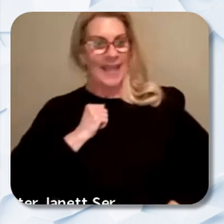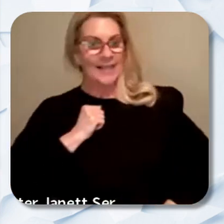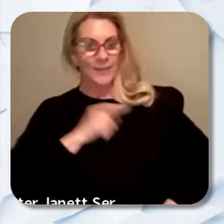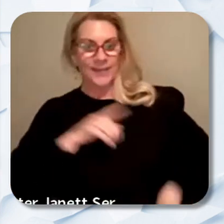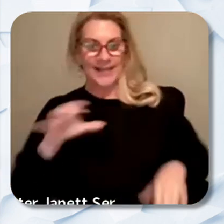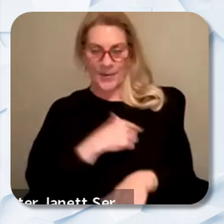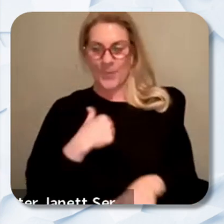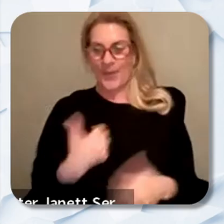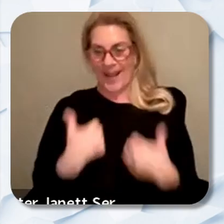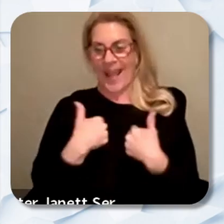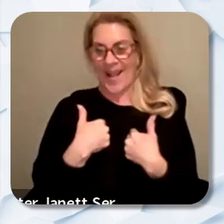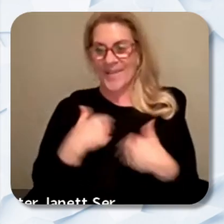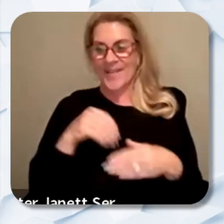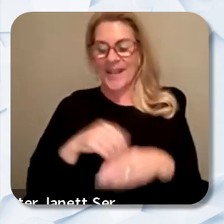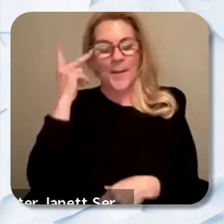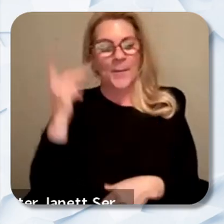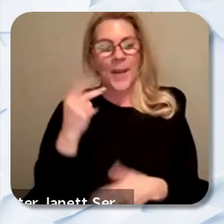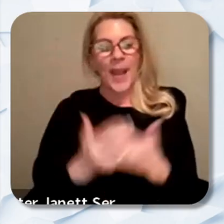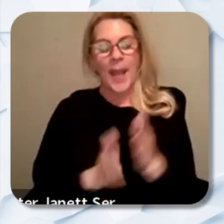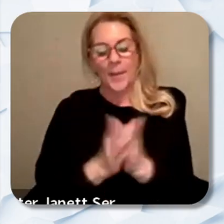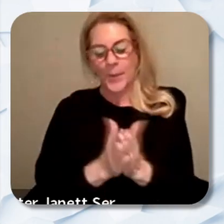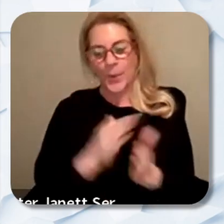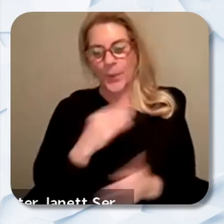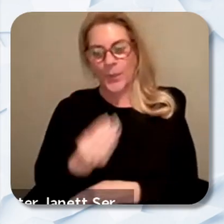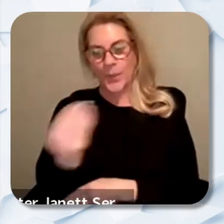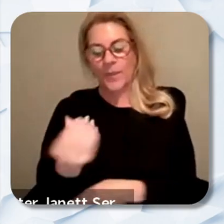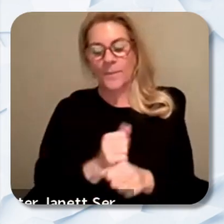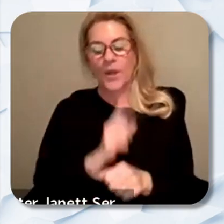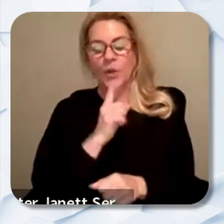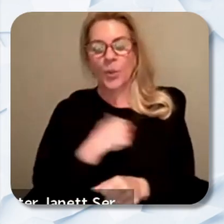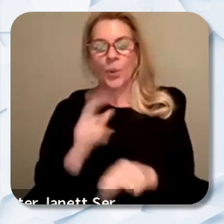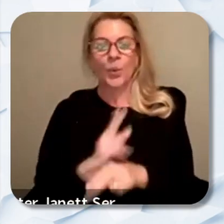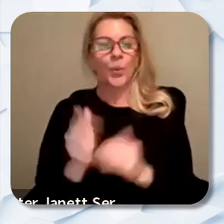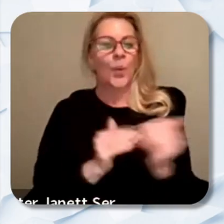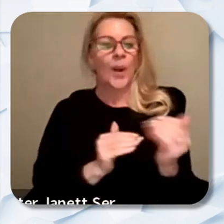do have in the parent handbook we do provide make sure that we use whatever we use here at school